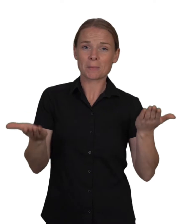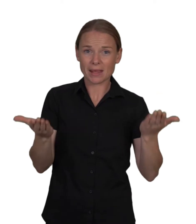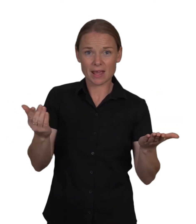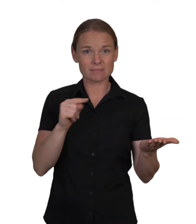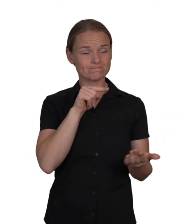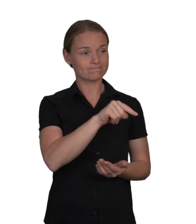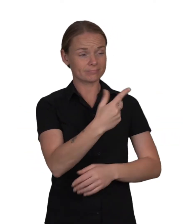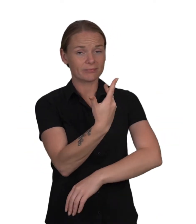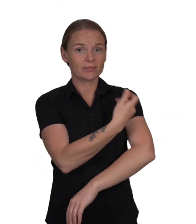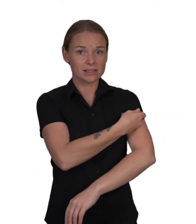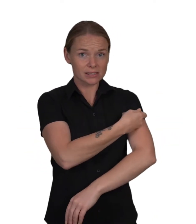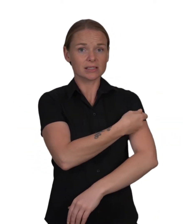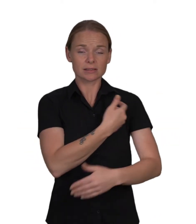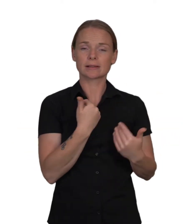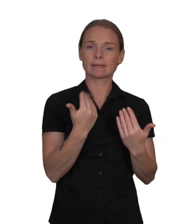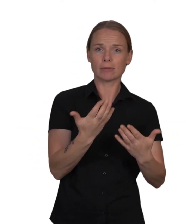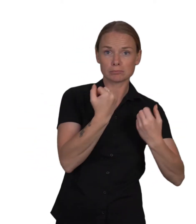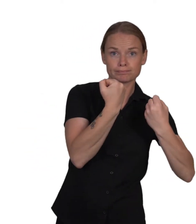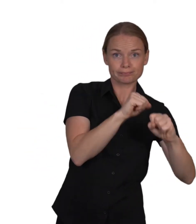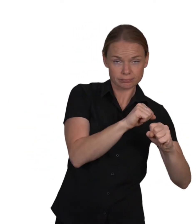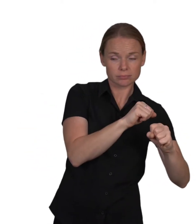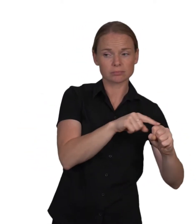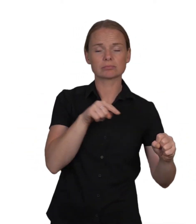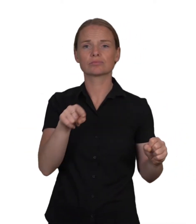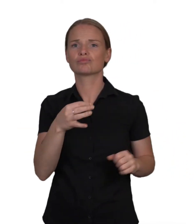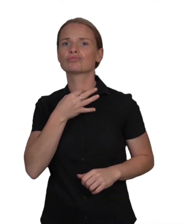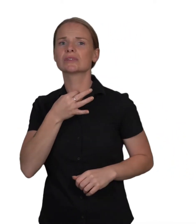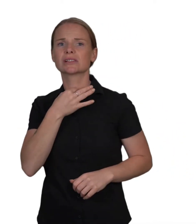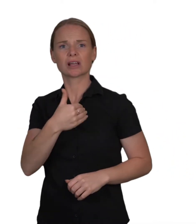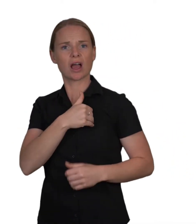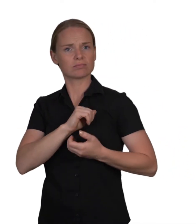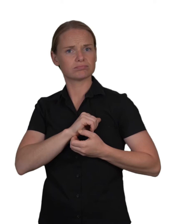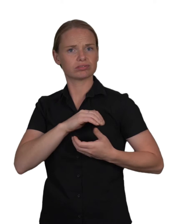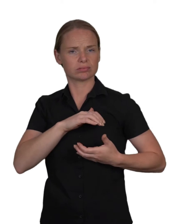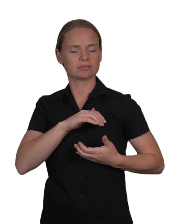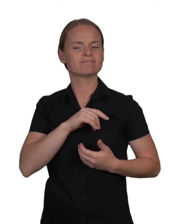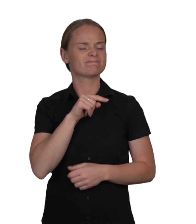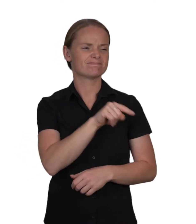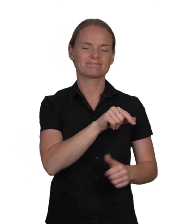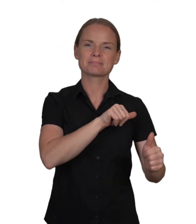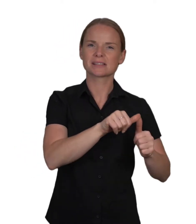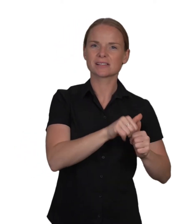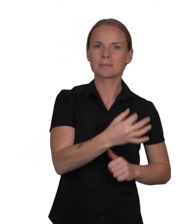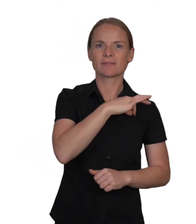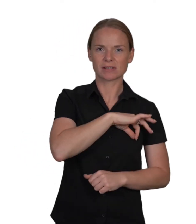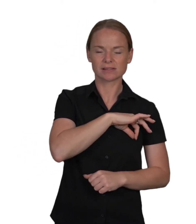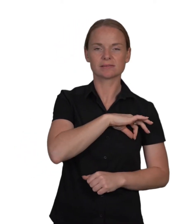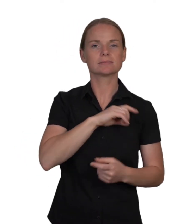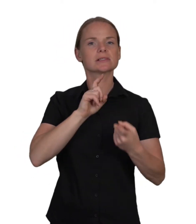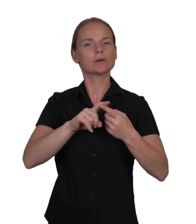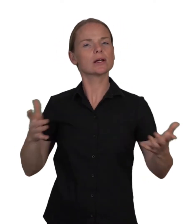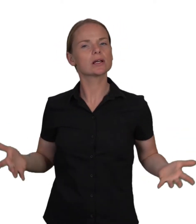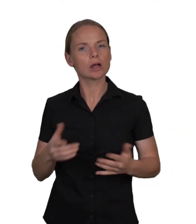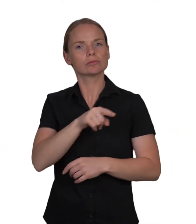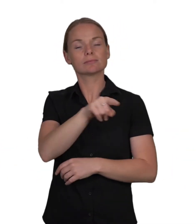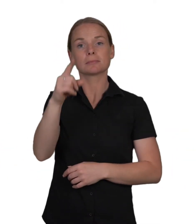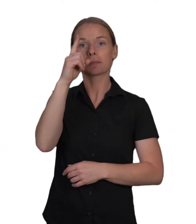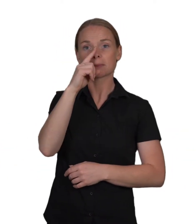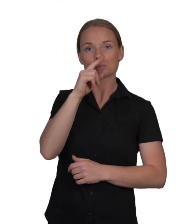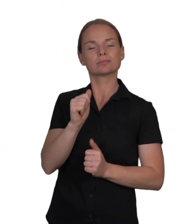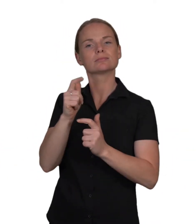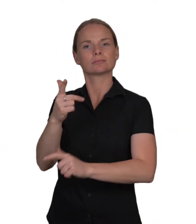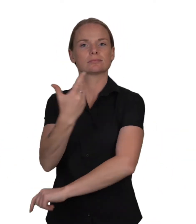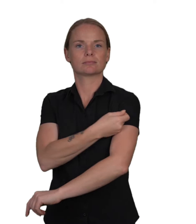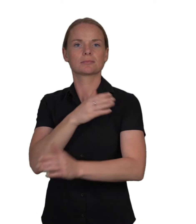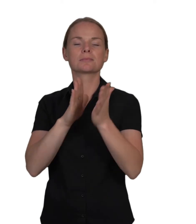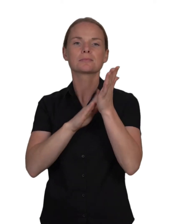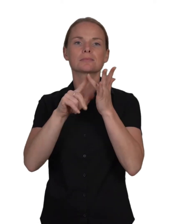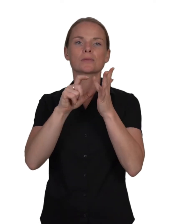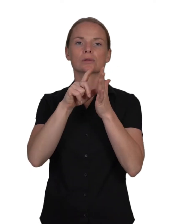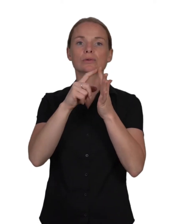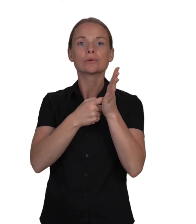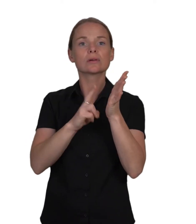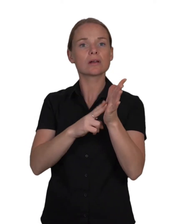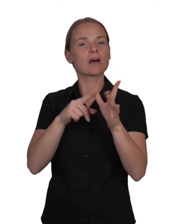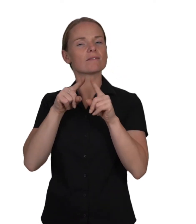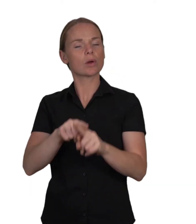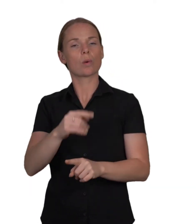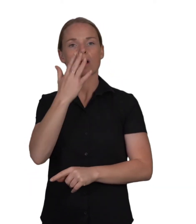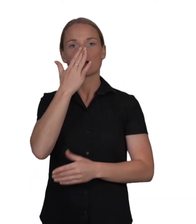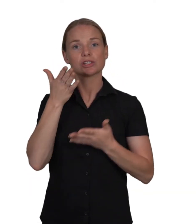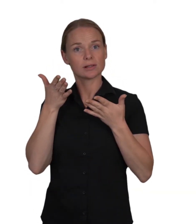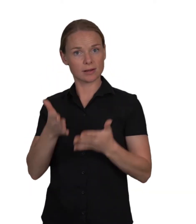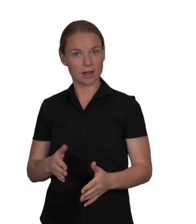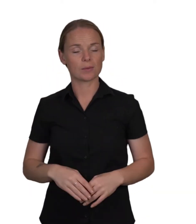The benefits of vaccination outweigh this very rare risk and vaccination is still recommended for all eligible age groups.